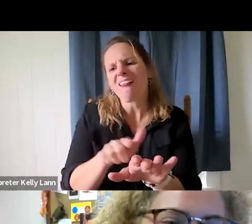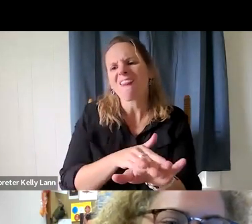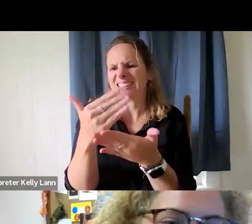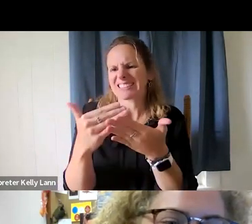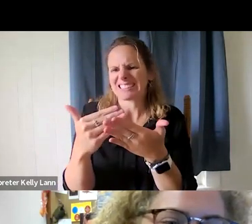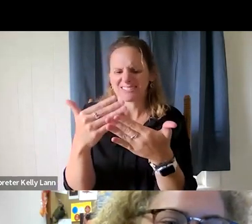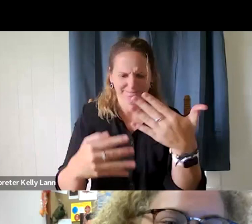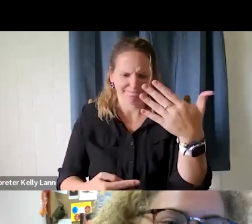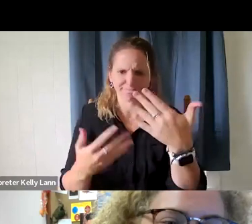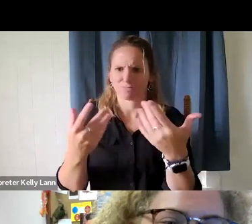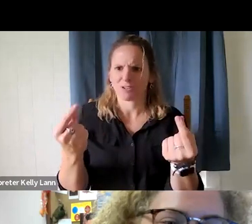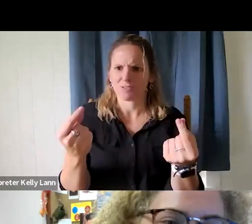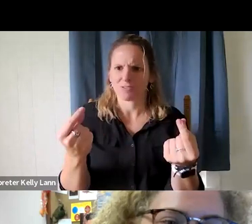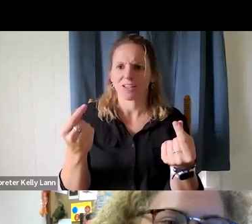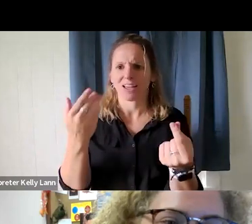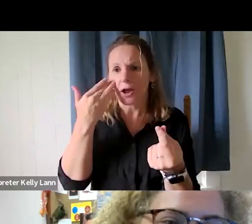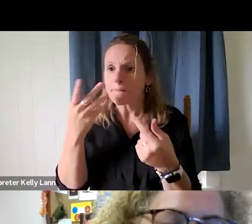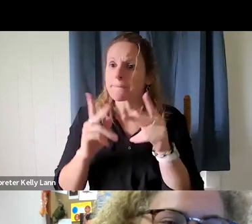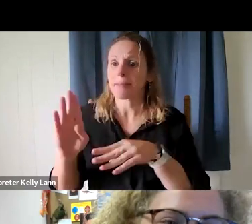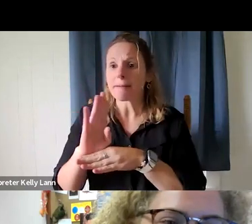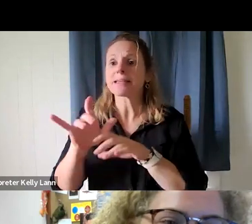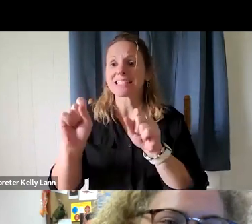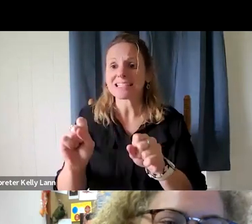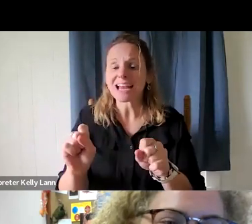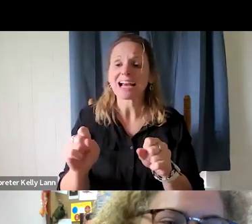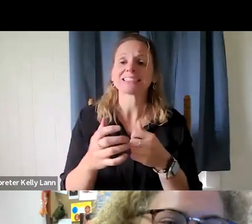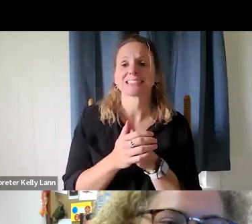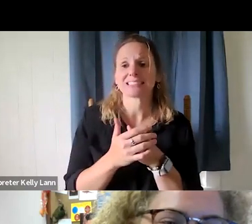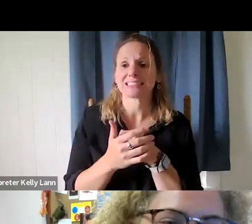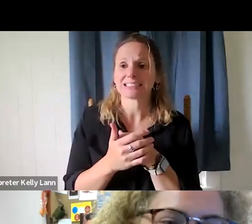keeping in mind how busy DDS examiners are?